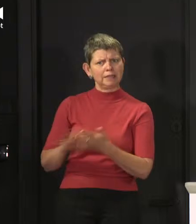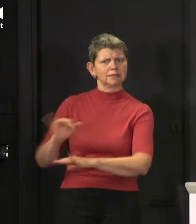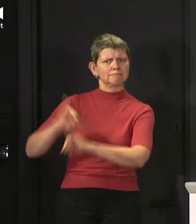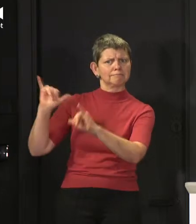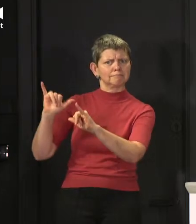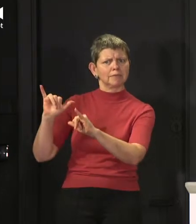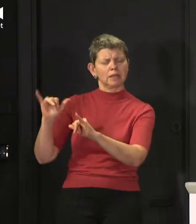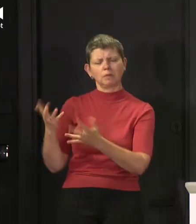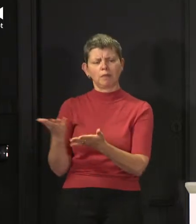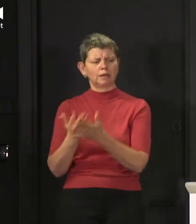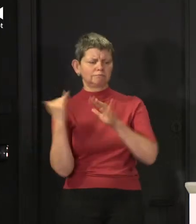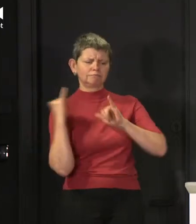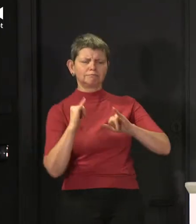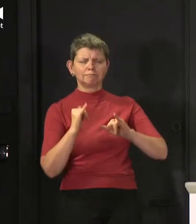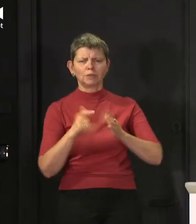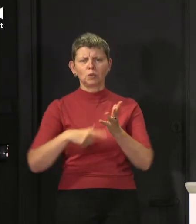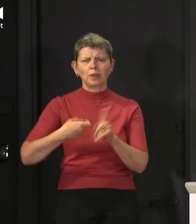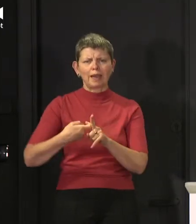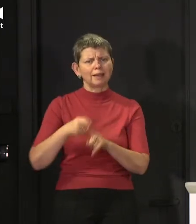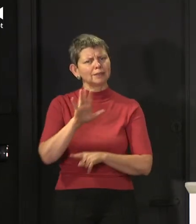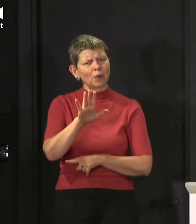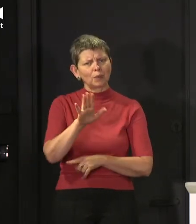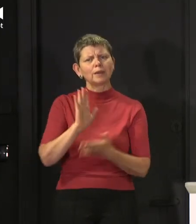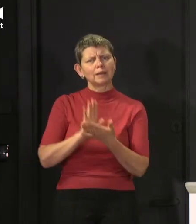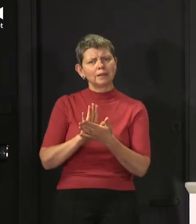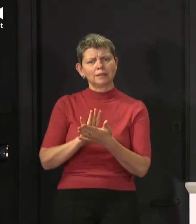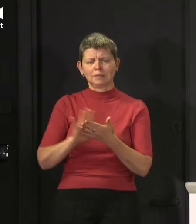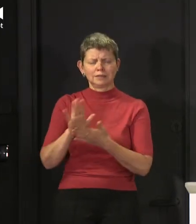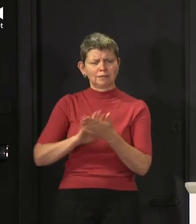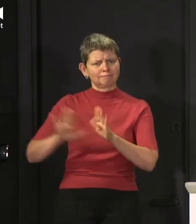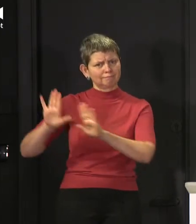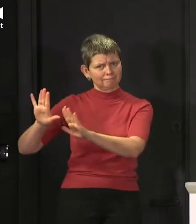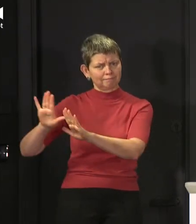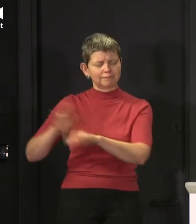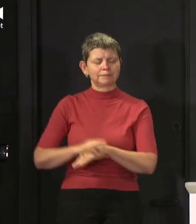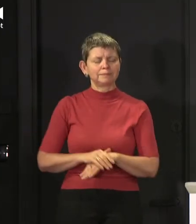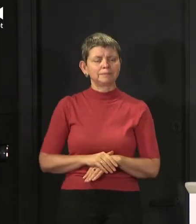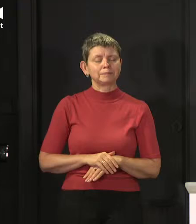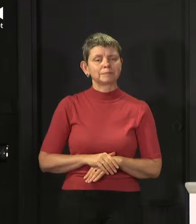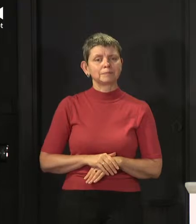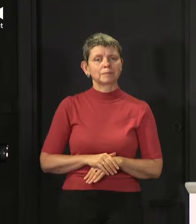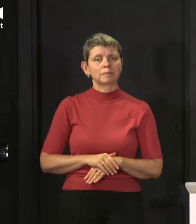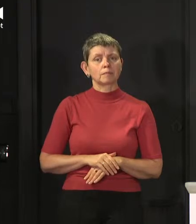UK. So let's not turn it into that kind of debate. Some of these questions that I'm being